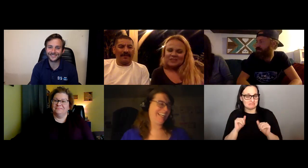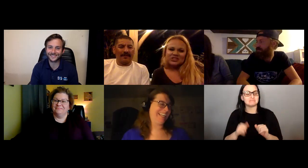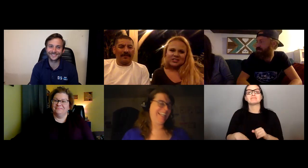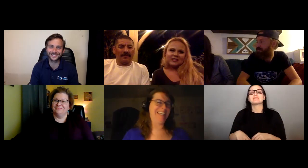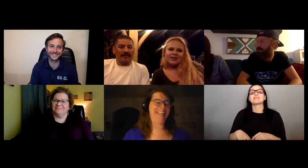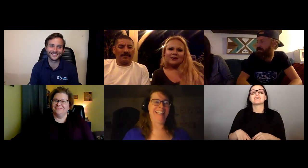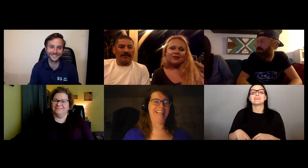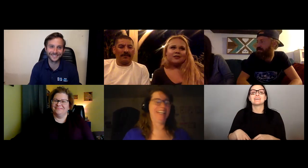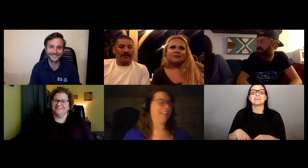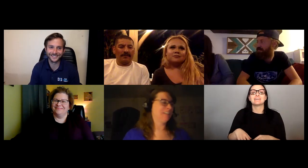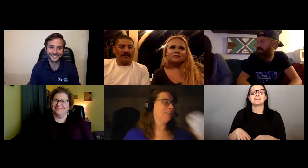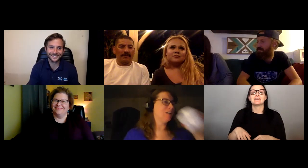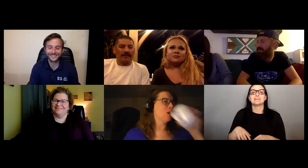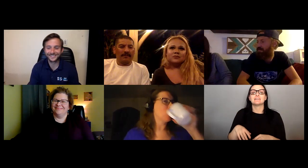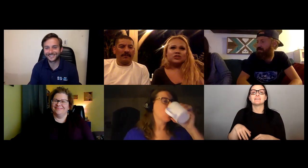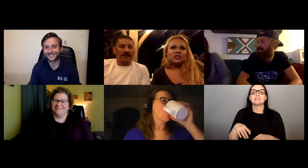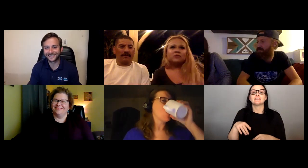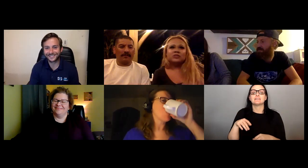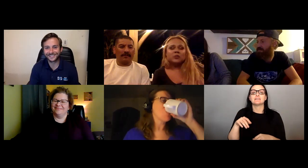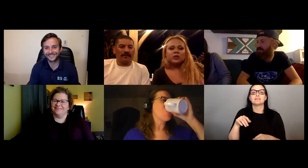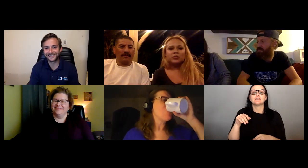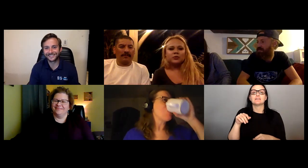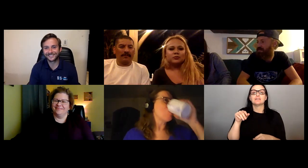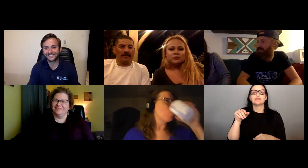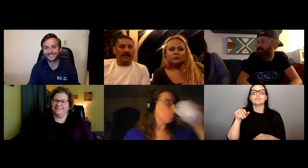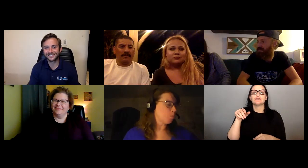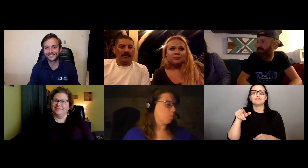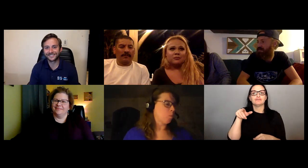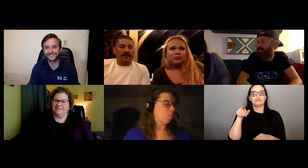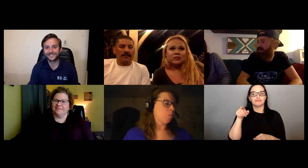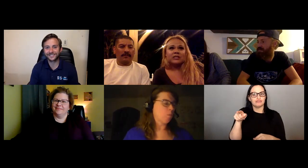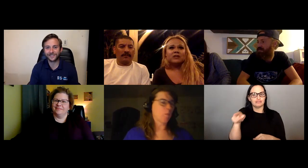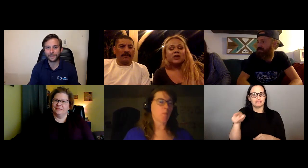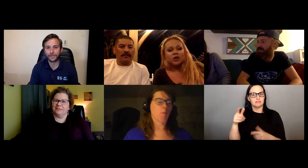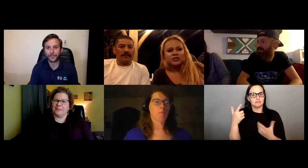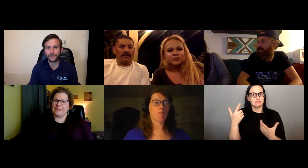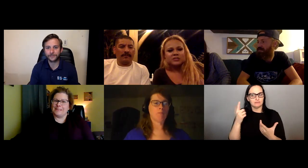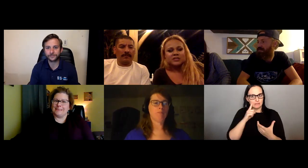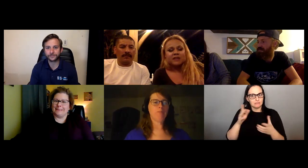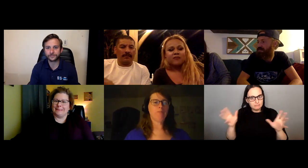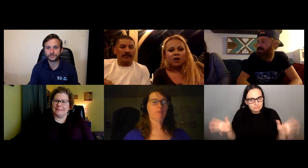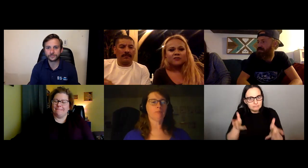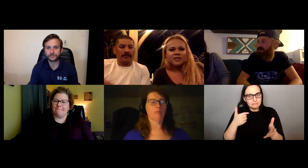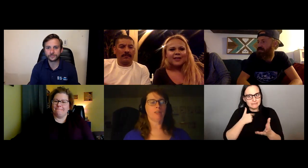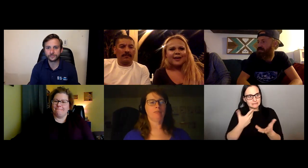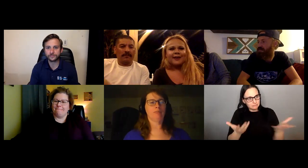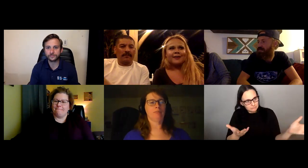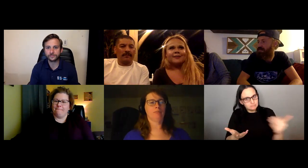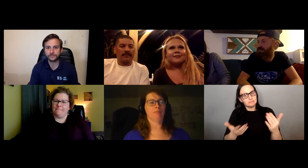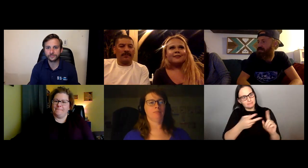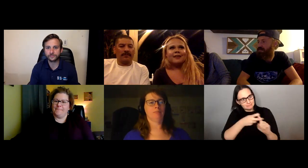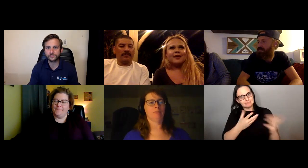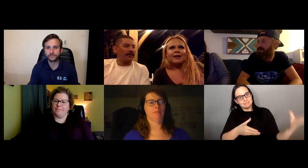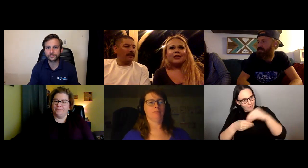she um she was the one who